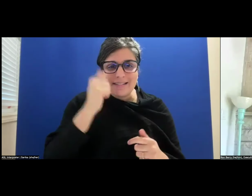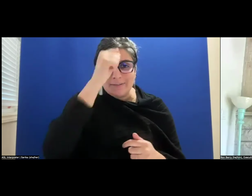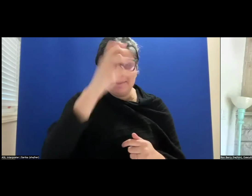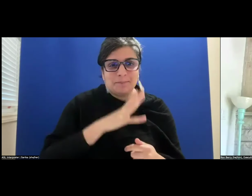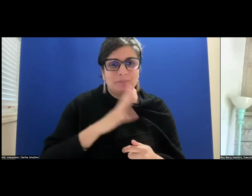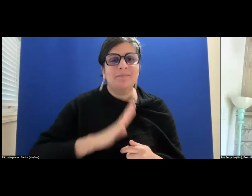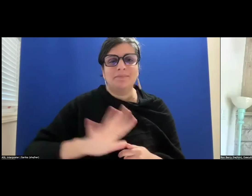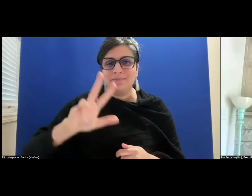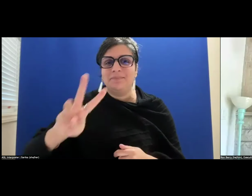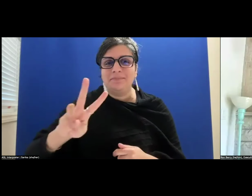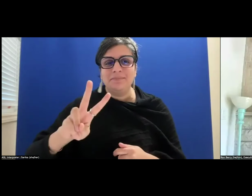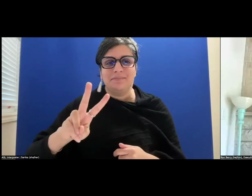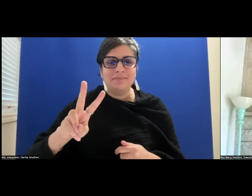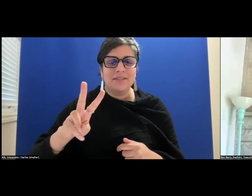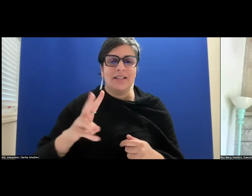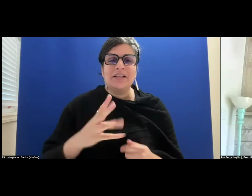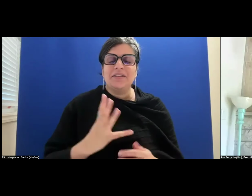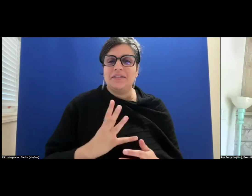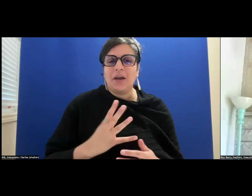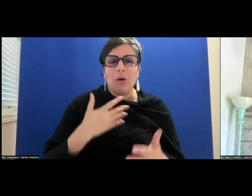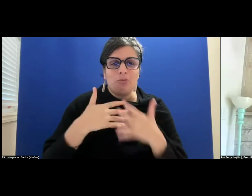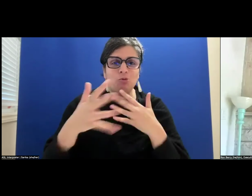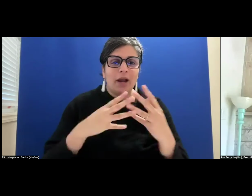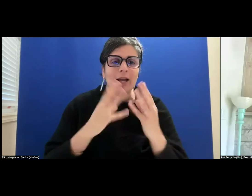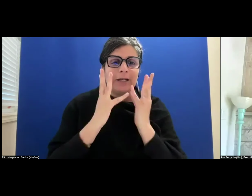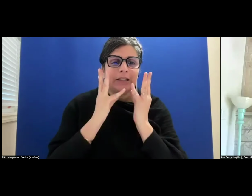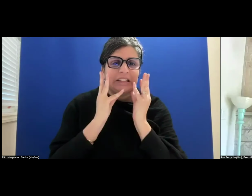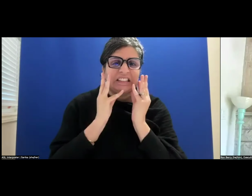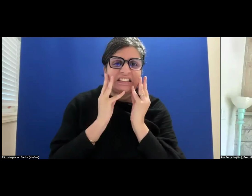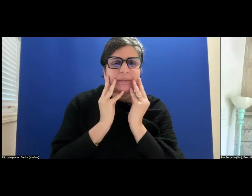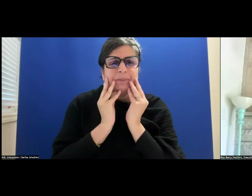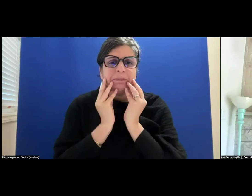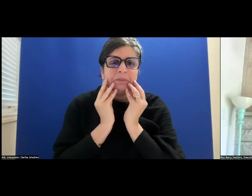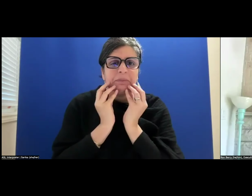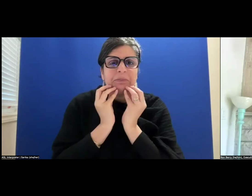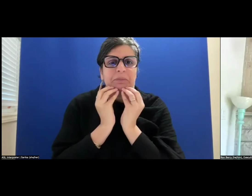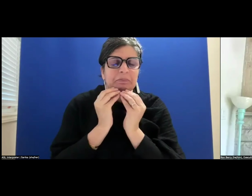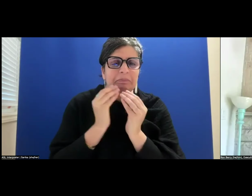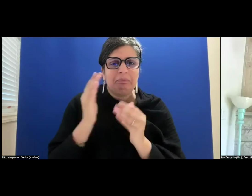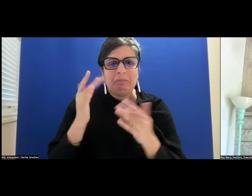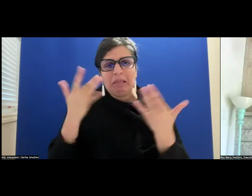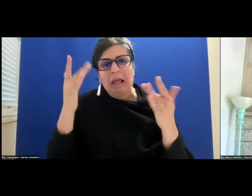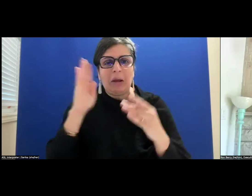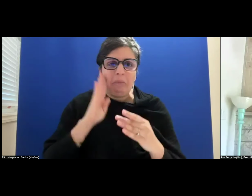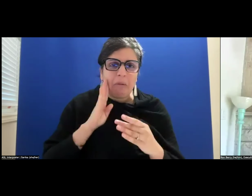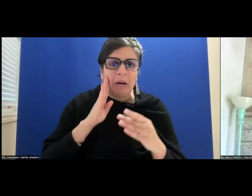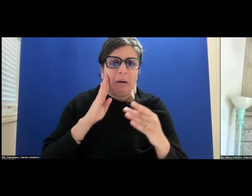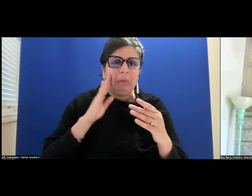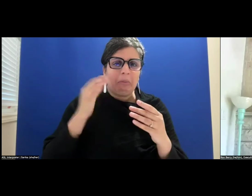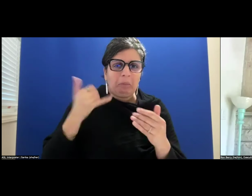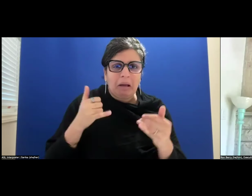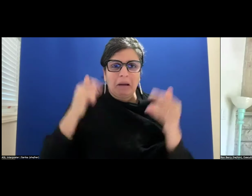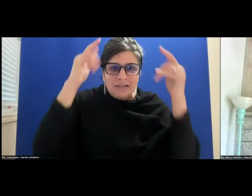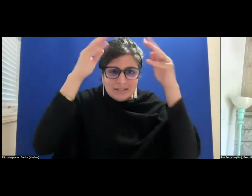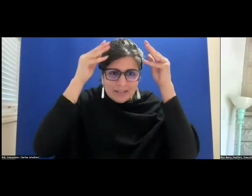I have some gray in my, otherwise sort of light brown blondish hair, and I'm wearing a blue